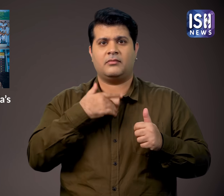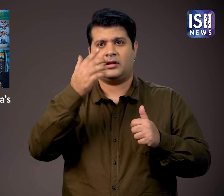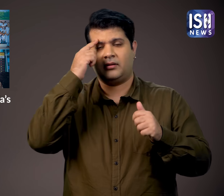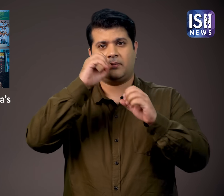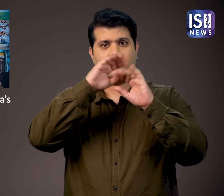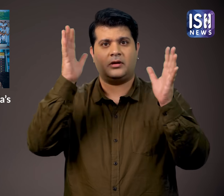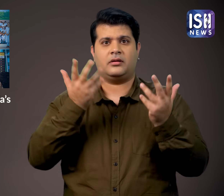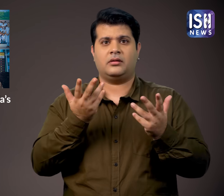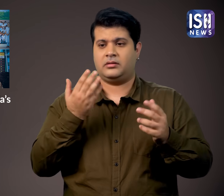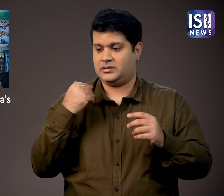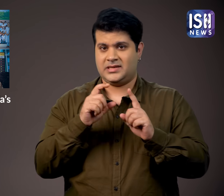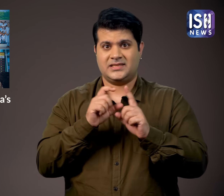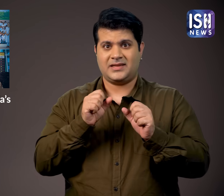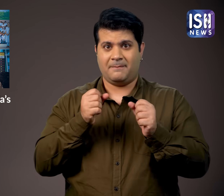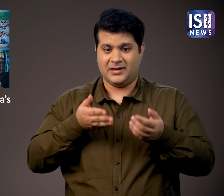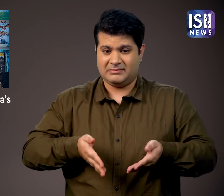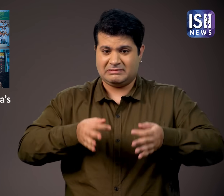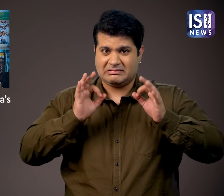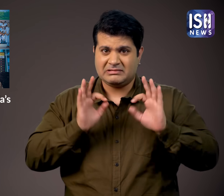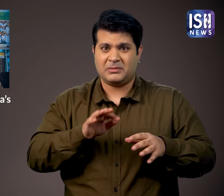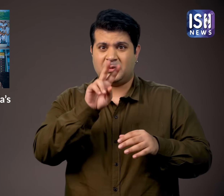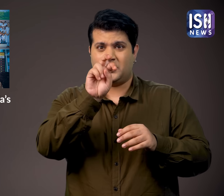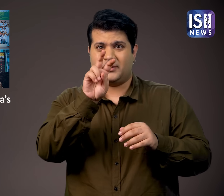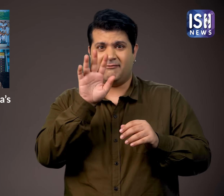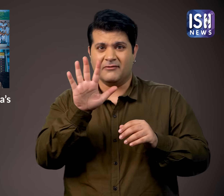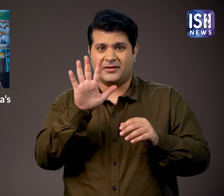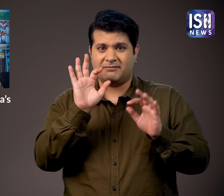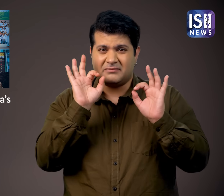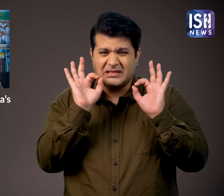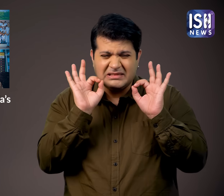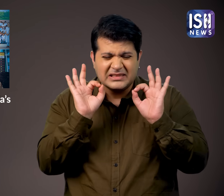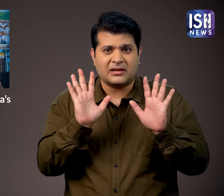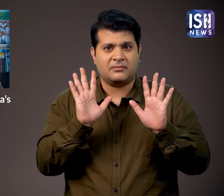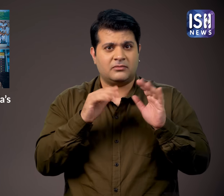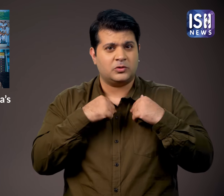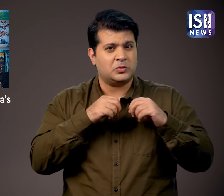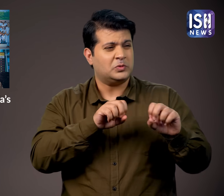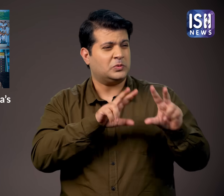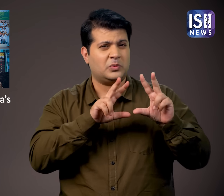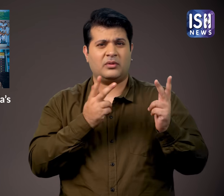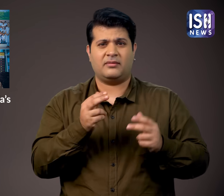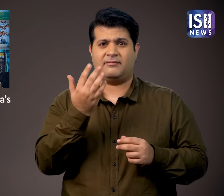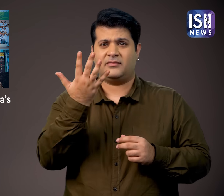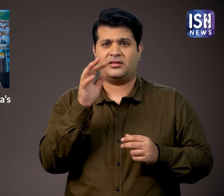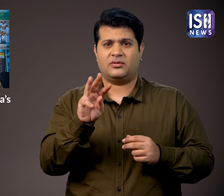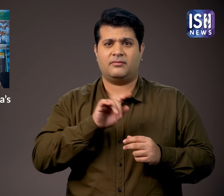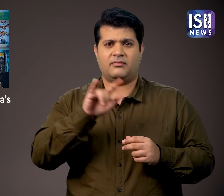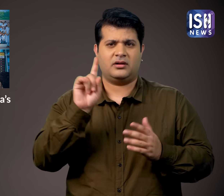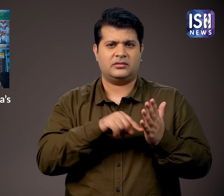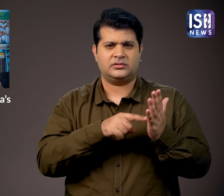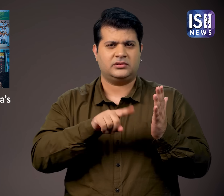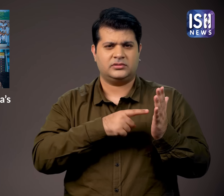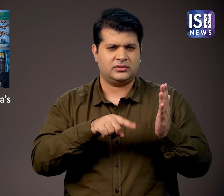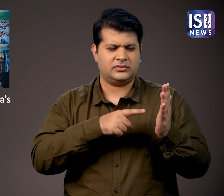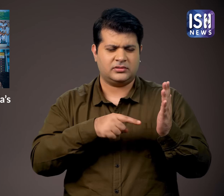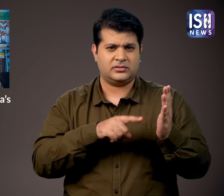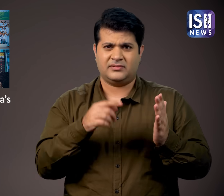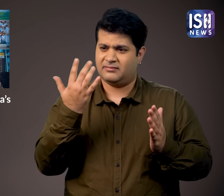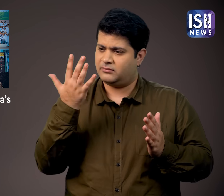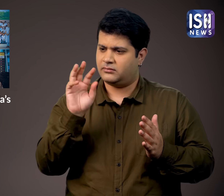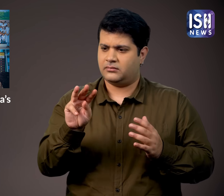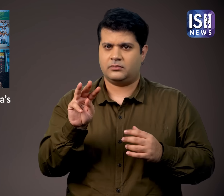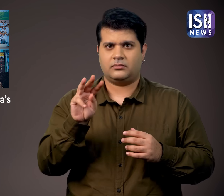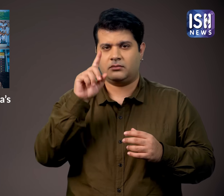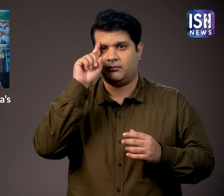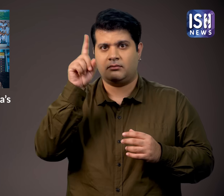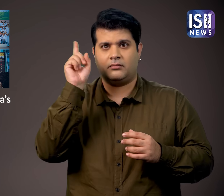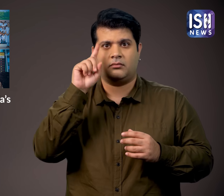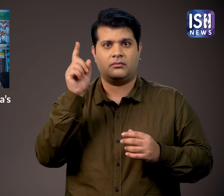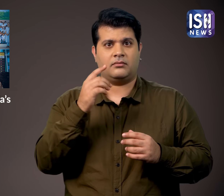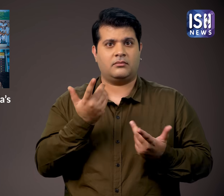In early December 2025, cancellations surged, with an estimated 5,000 flights disrupted.